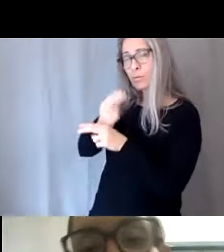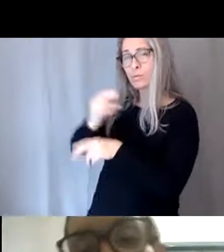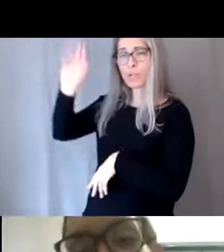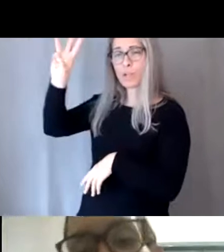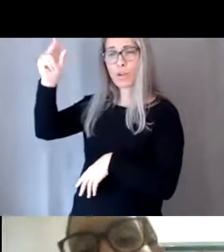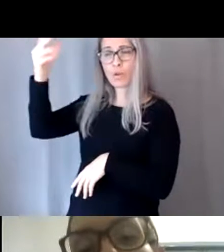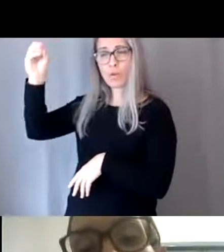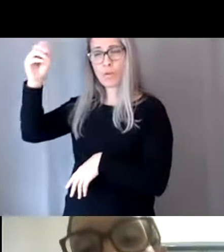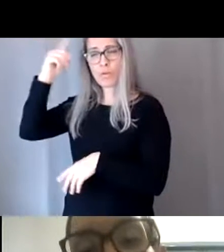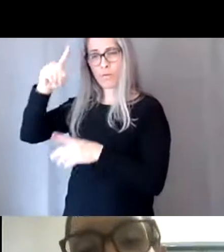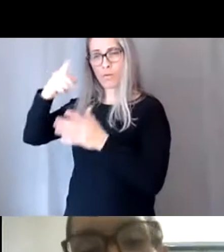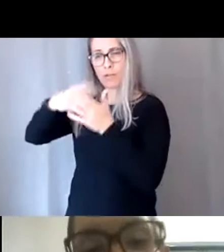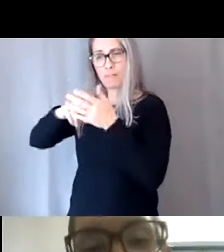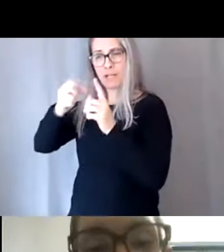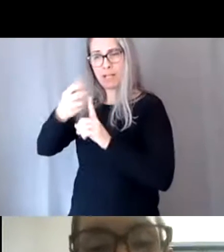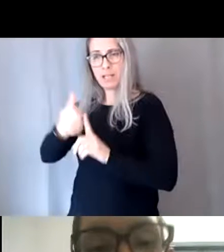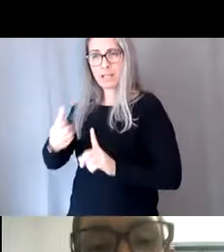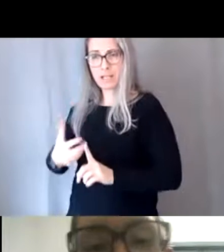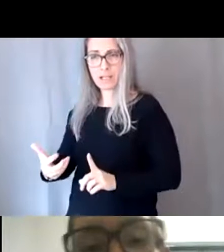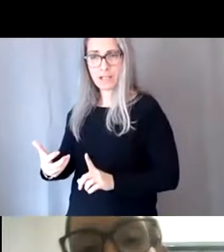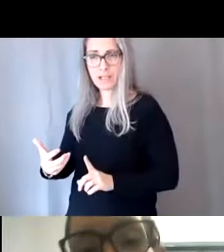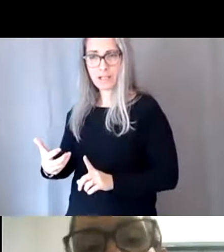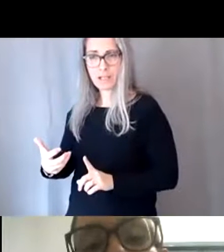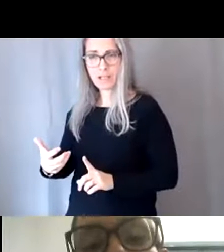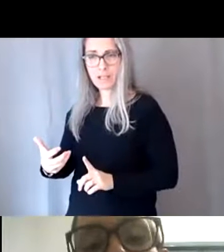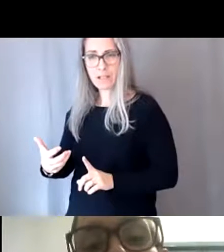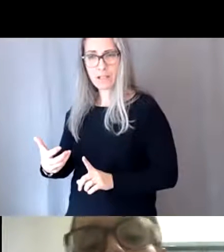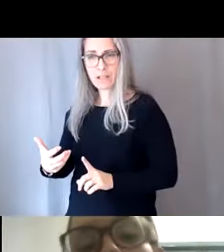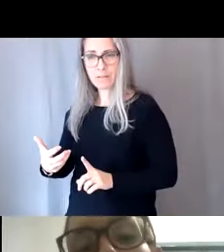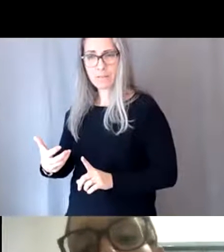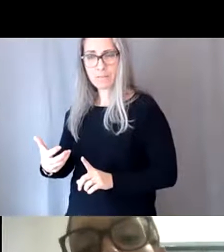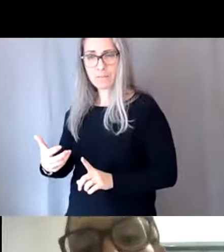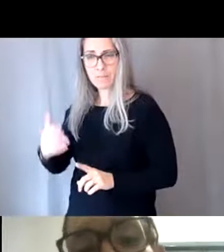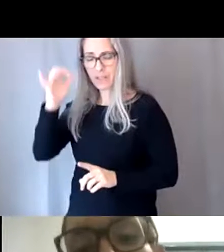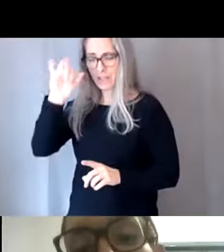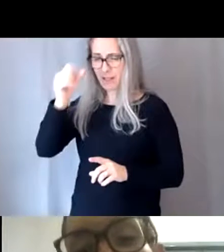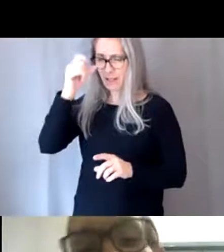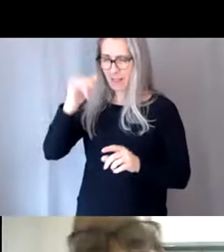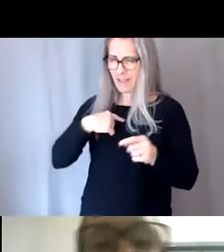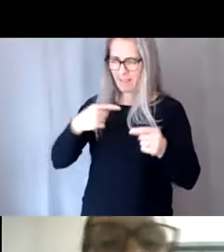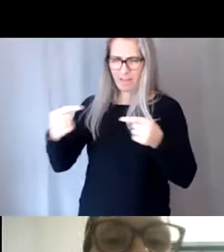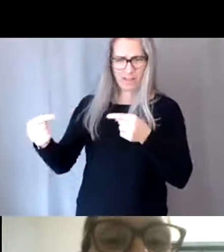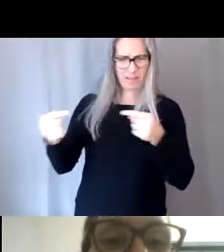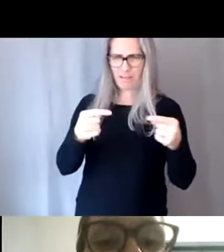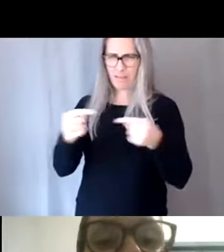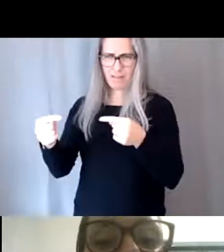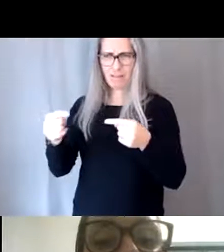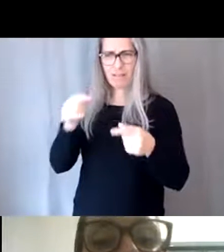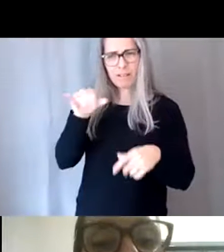differential ways that the function of disability the academy is operationalized in the clinical and